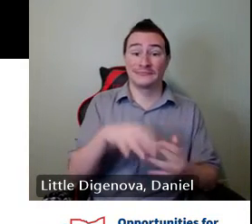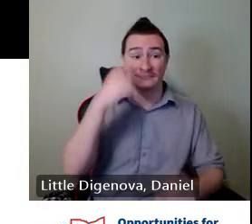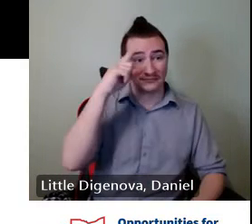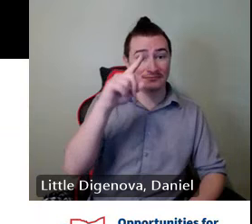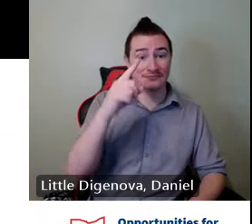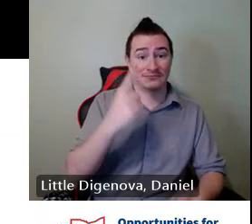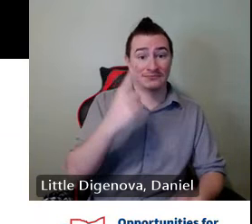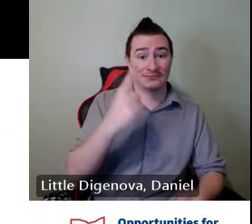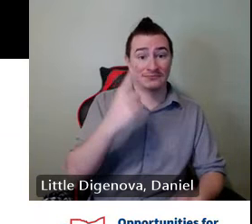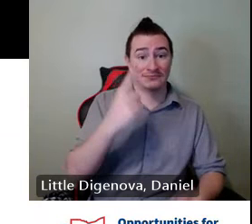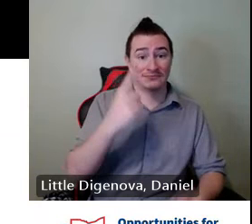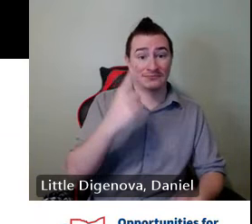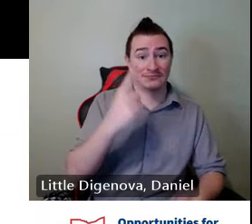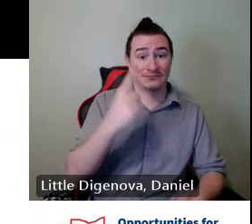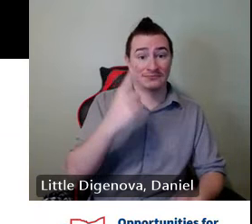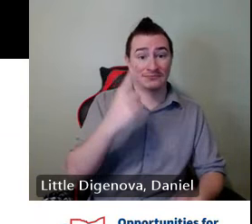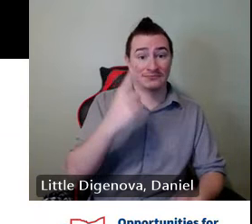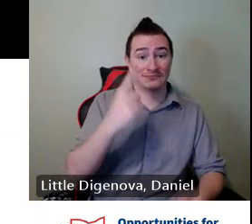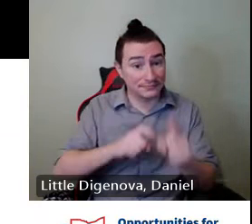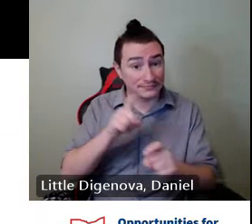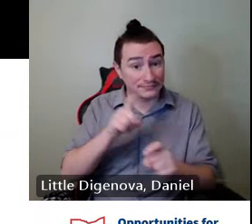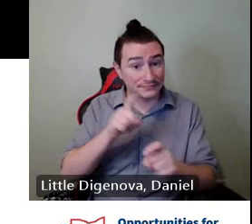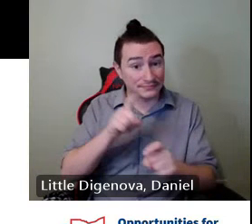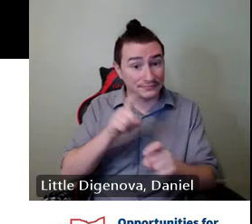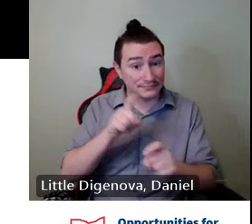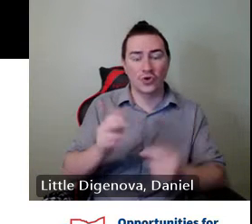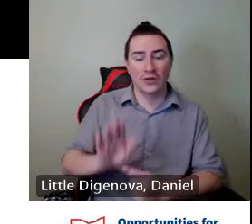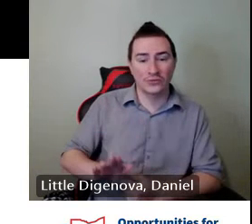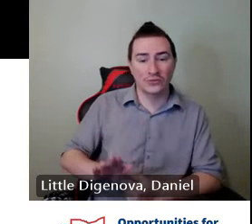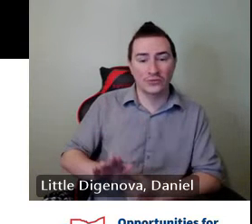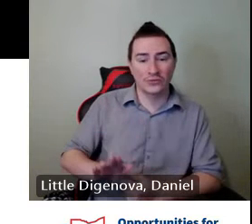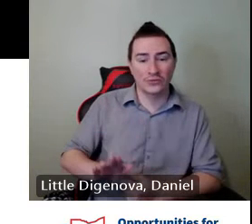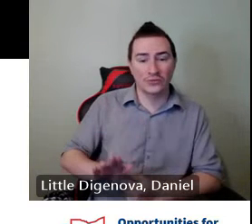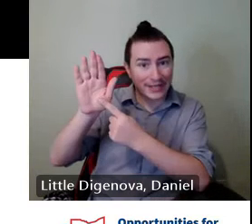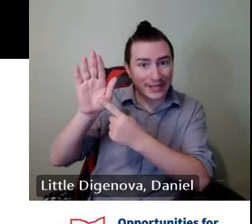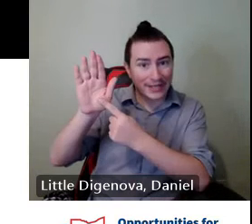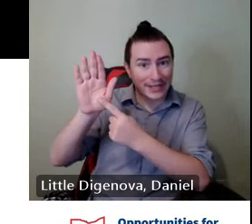raise your virtual hand. Also, while we're waiting for questions, we did receive some